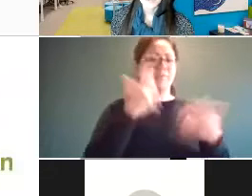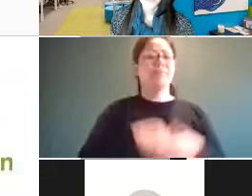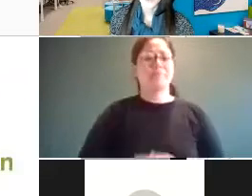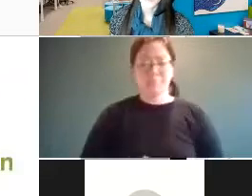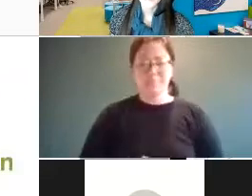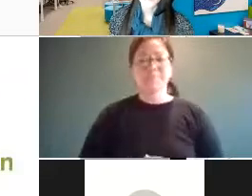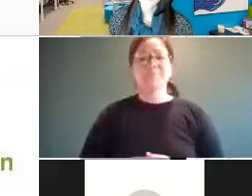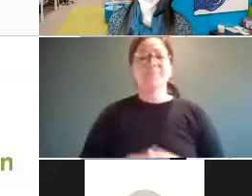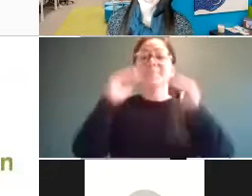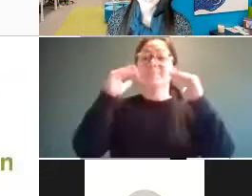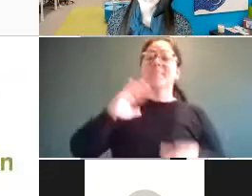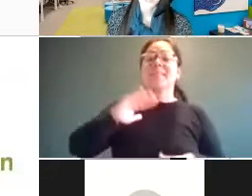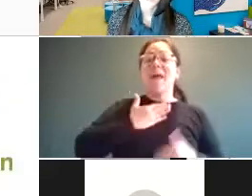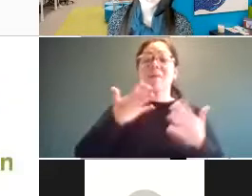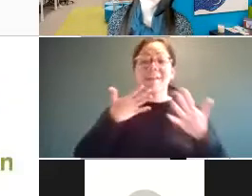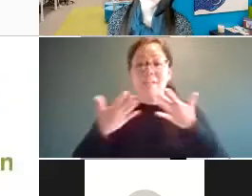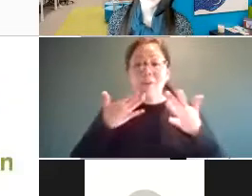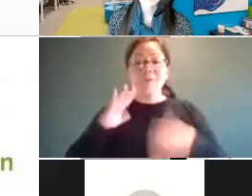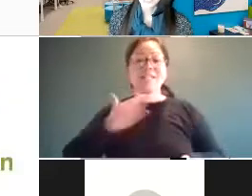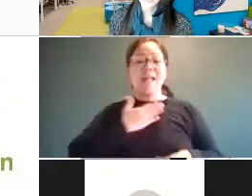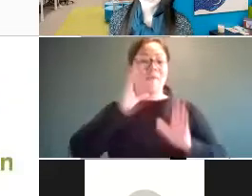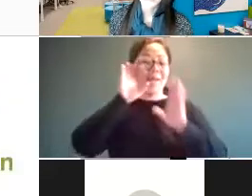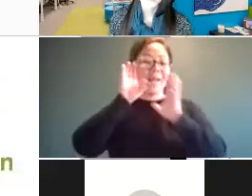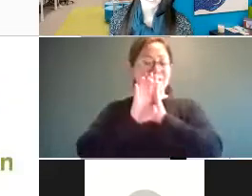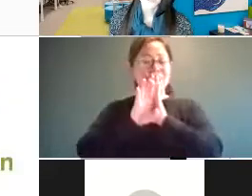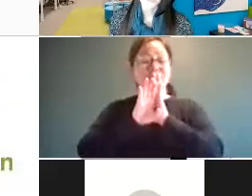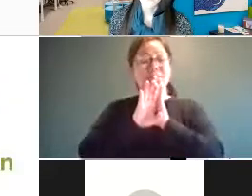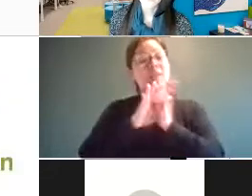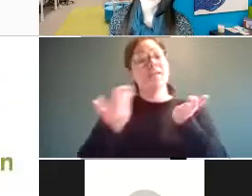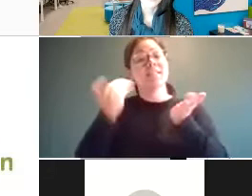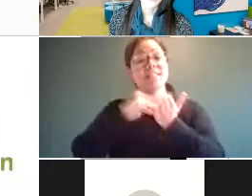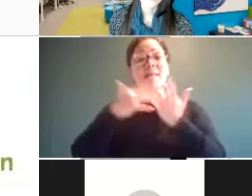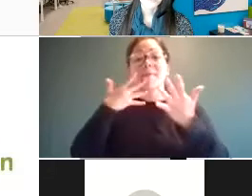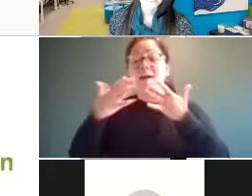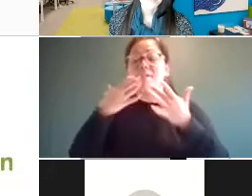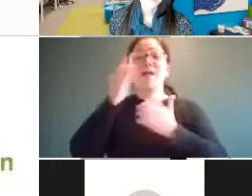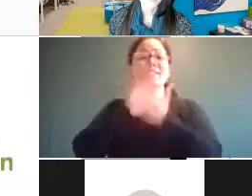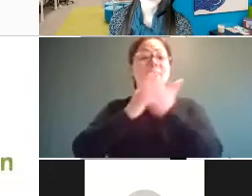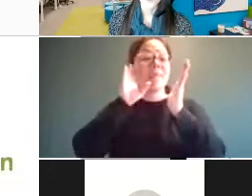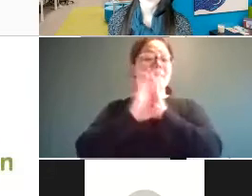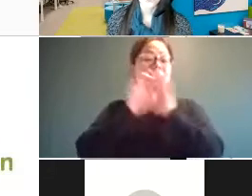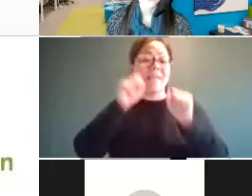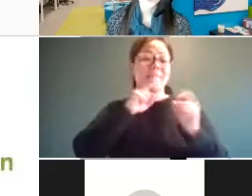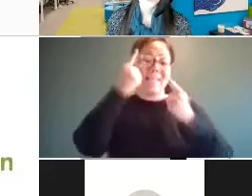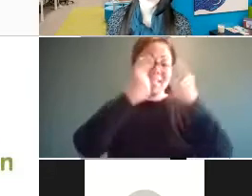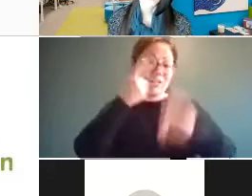What about our colors and images? Again, some colors and images could be deemed offensive in other cultures.